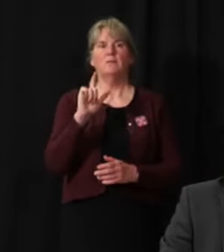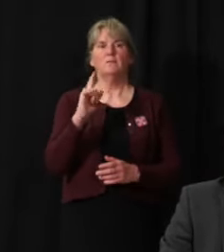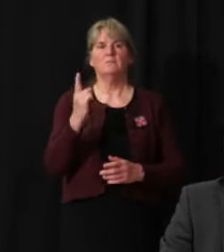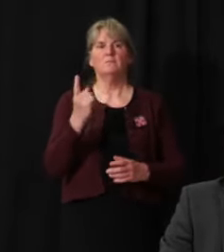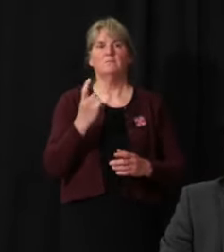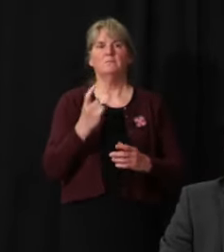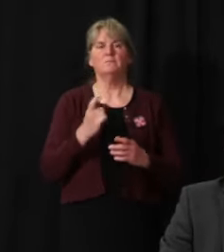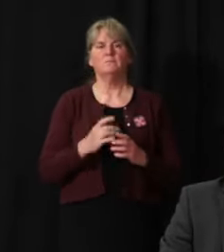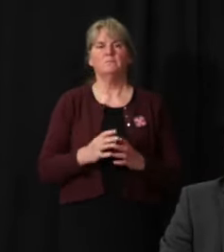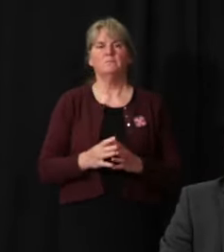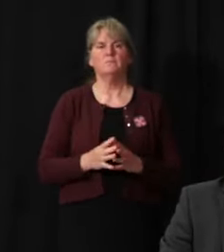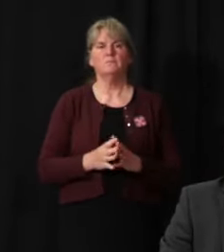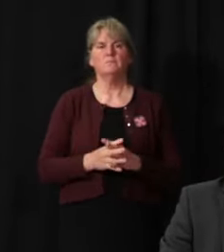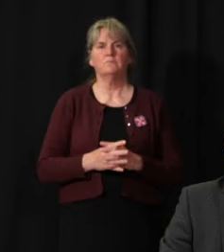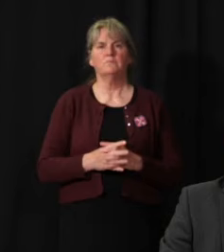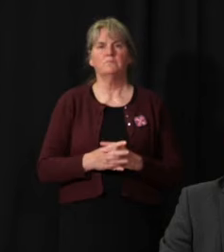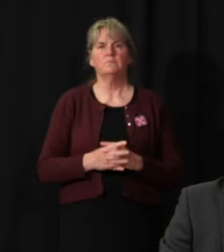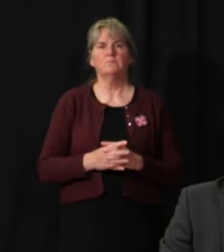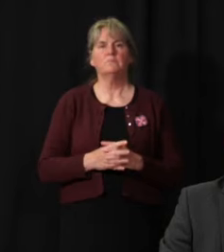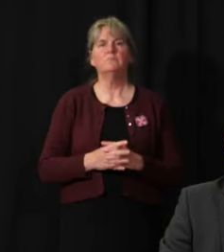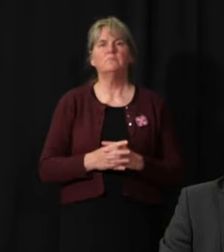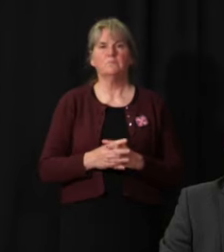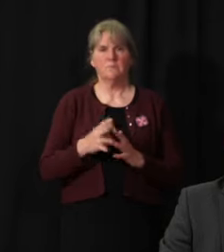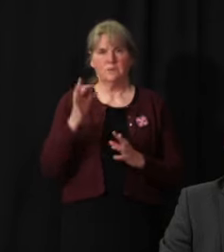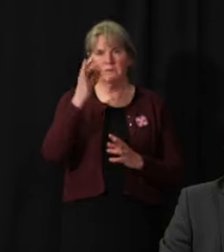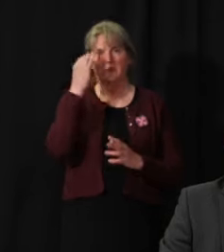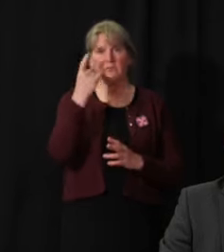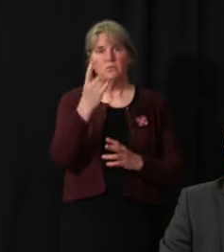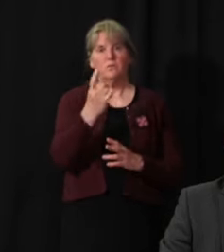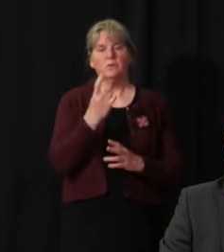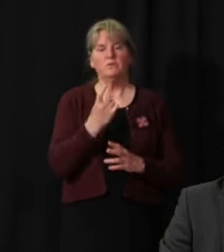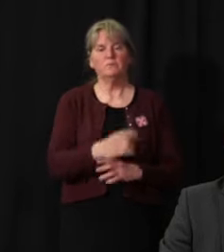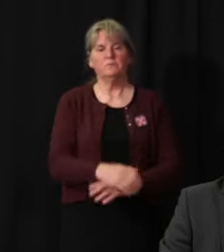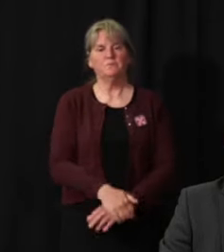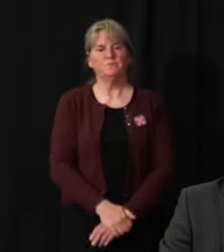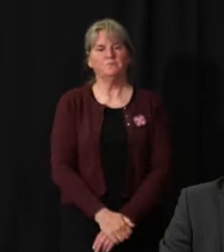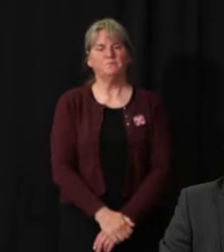Moderator: Julianne, L'Aurore boréale? Reporter: